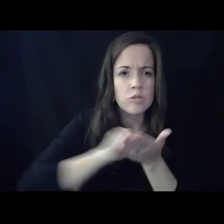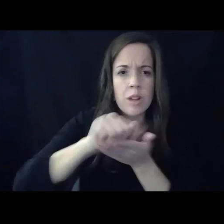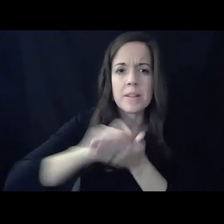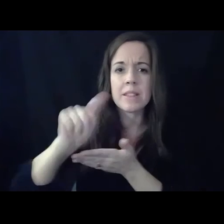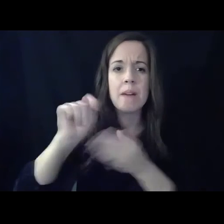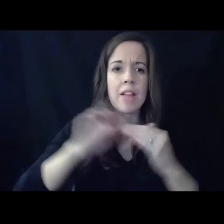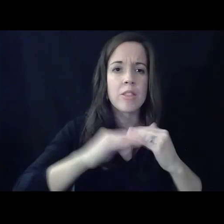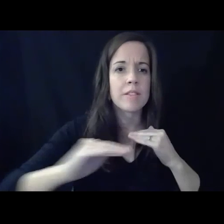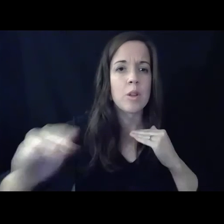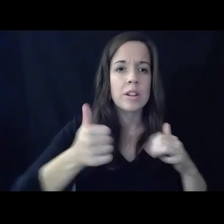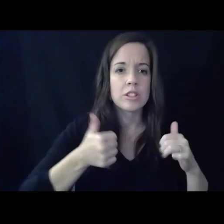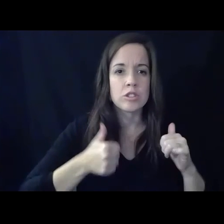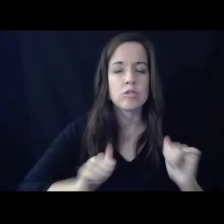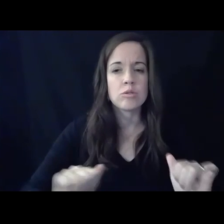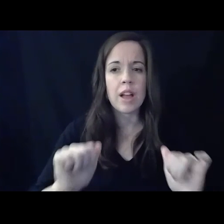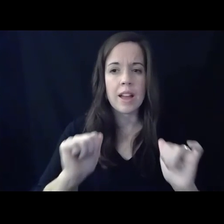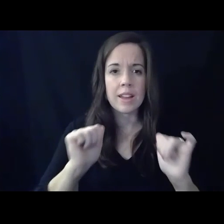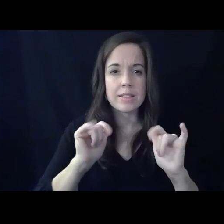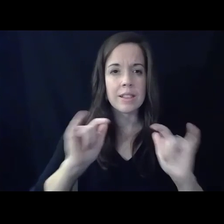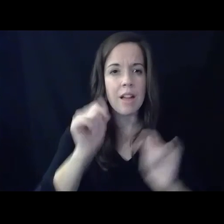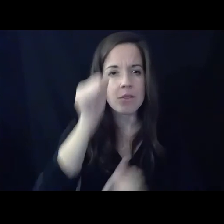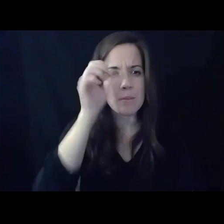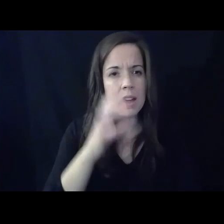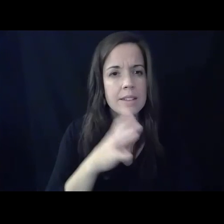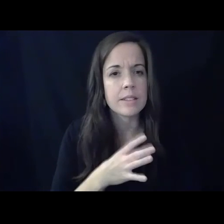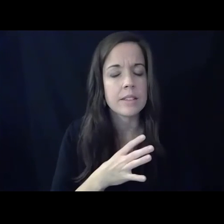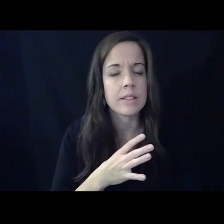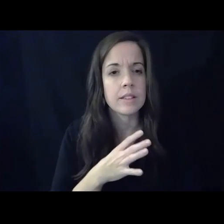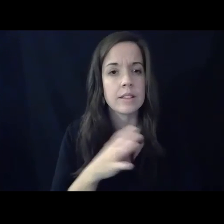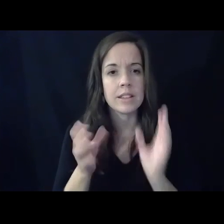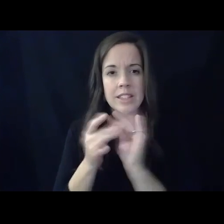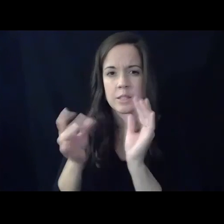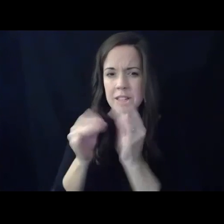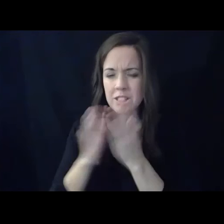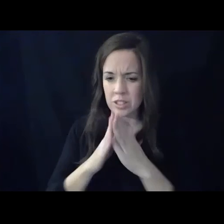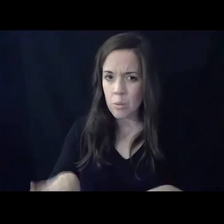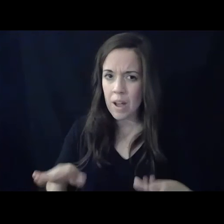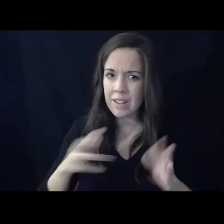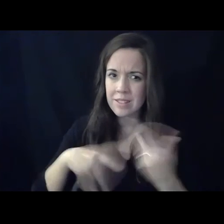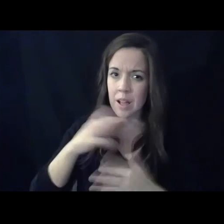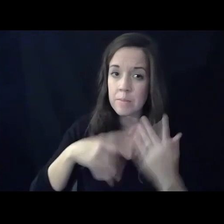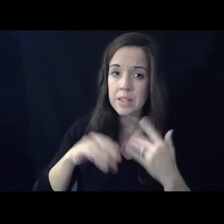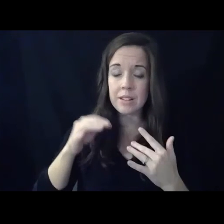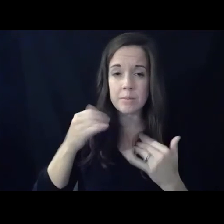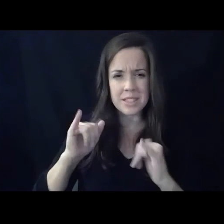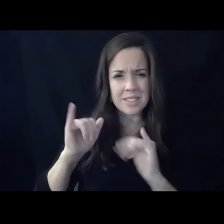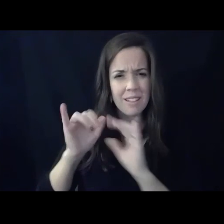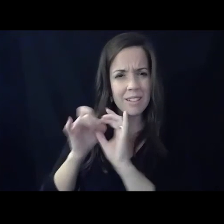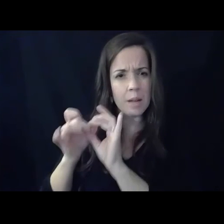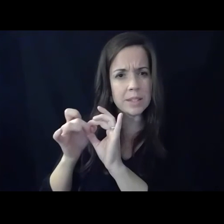trying to love a man. Its speech is disquieting company, but company nonetheless—a TV left on and